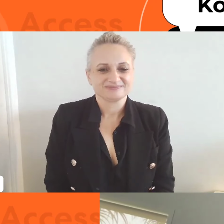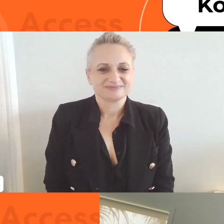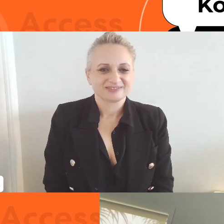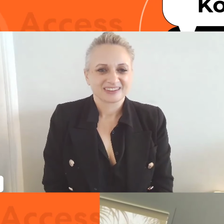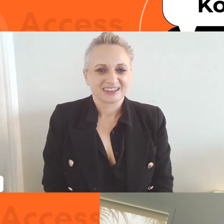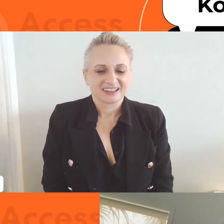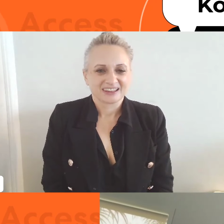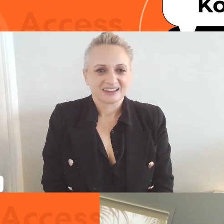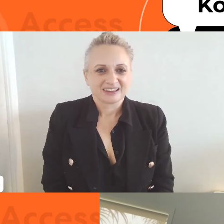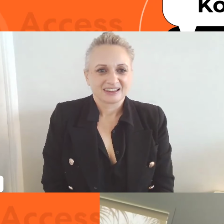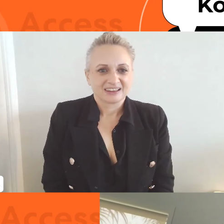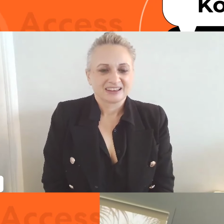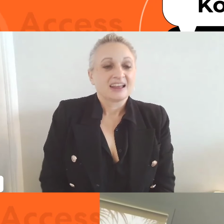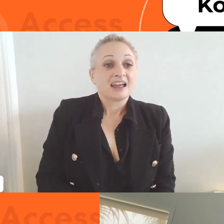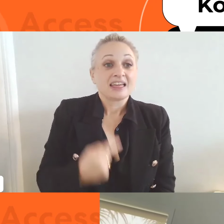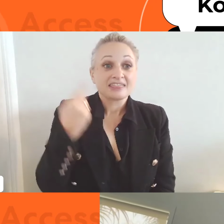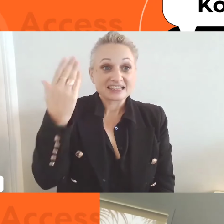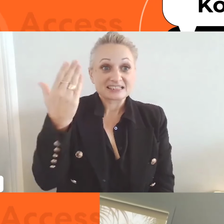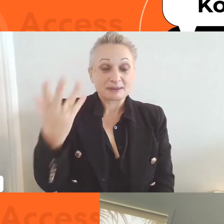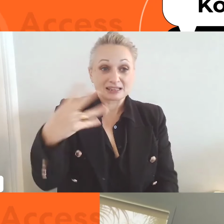one of them just to say something quickly, if you like, in the same